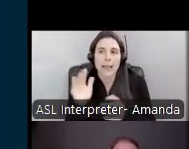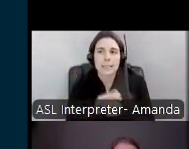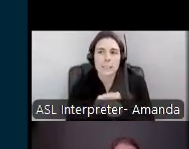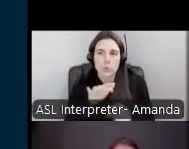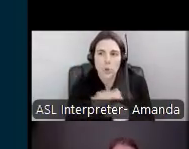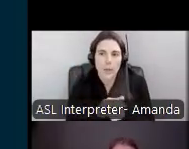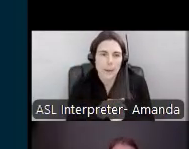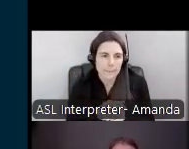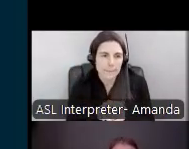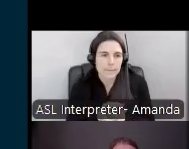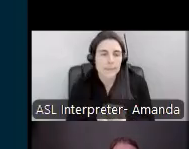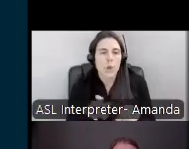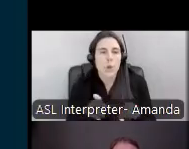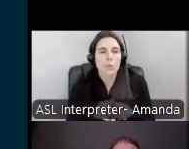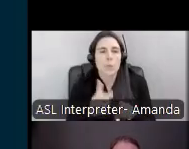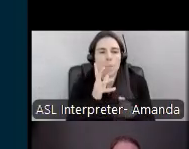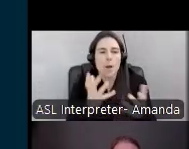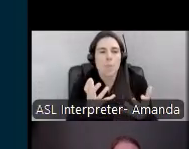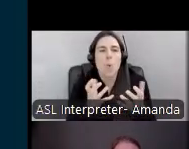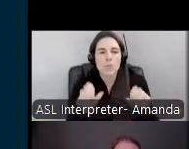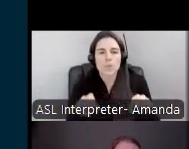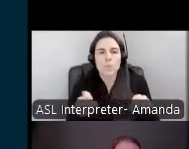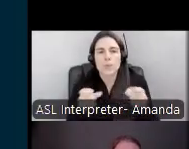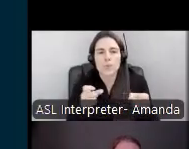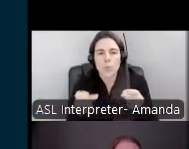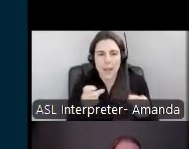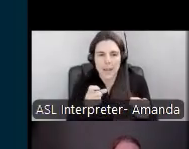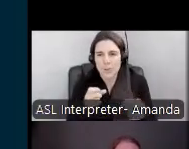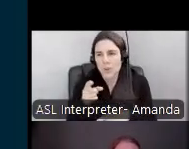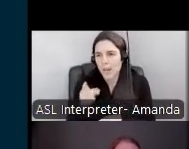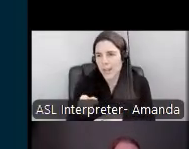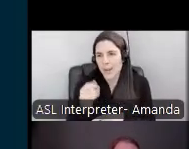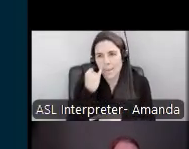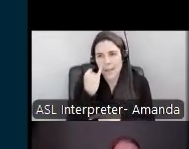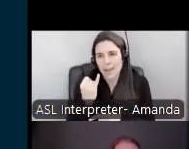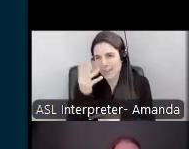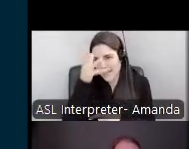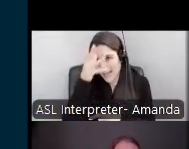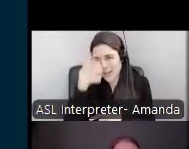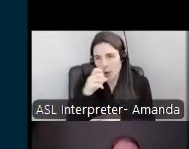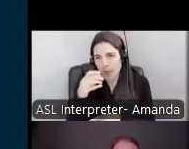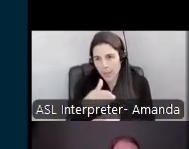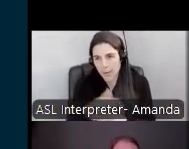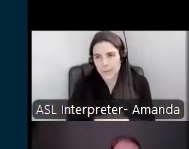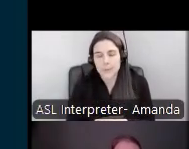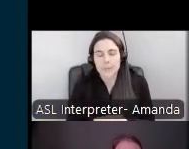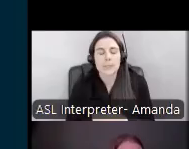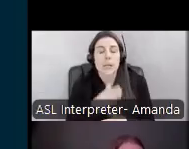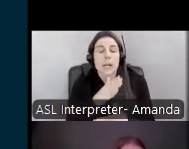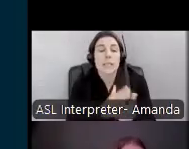dad's not around, so when it's just her and the two kids, some of their barriers is they have had a lot of housing